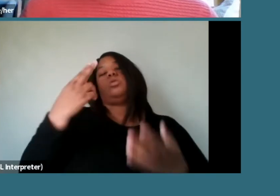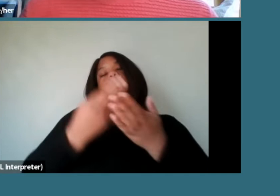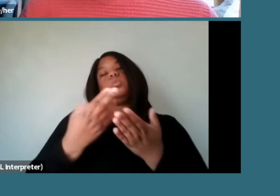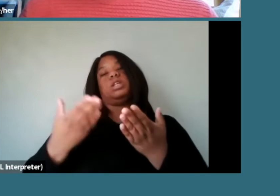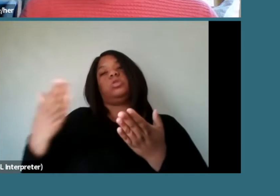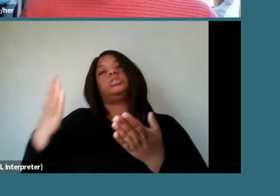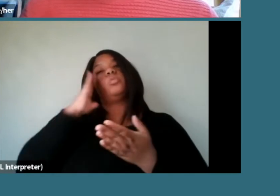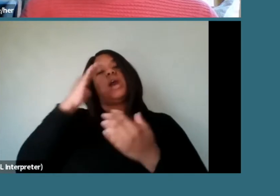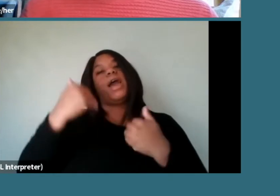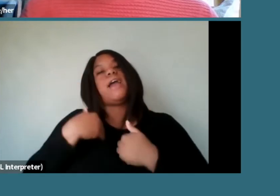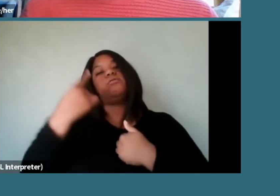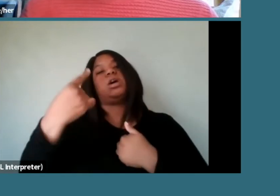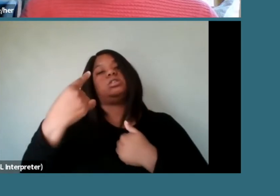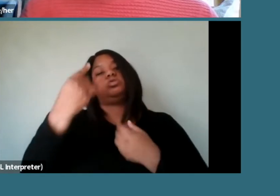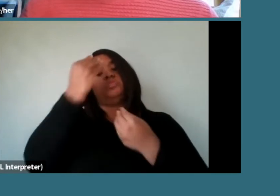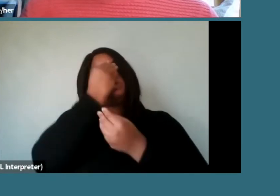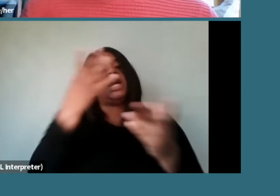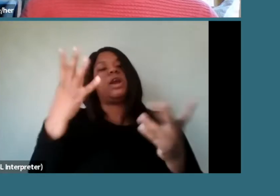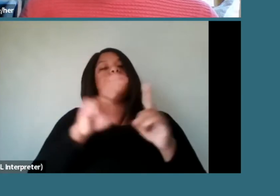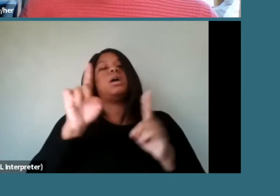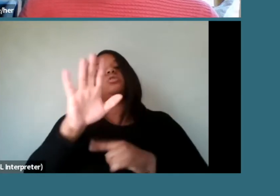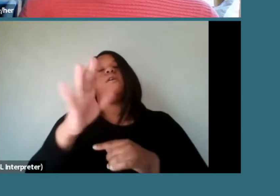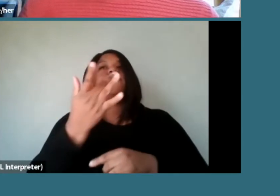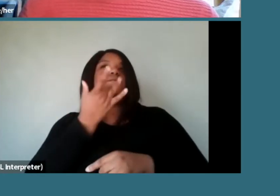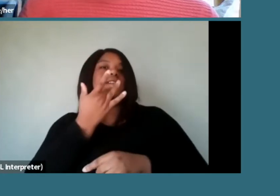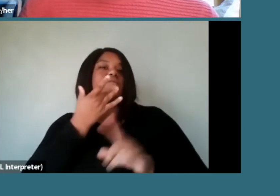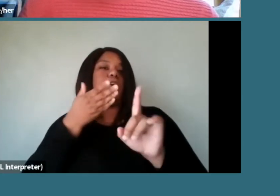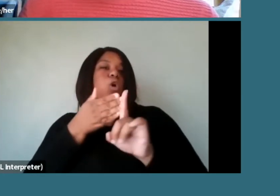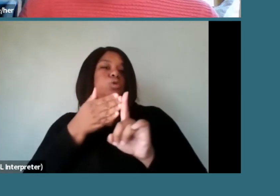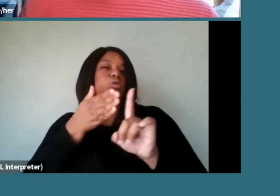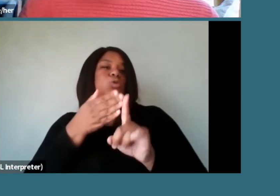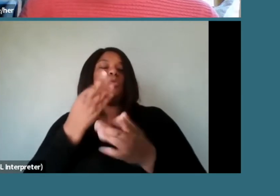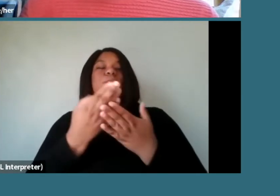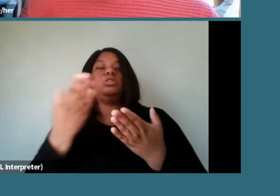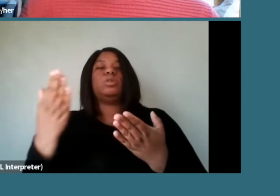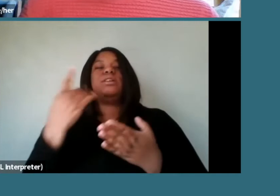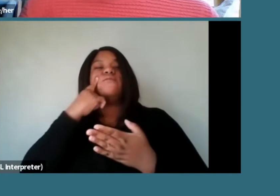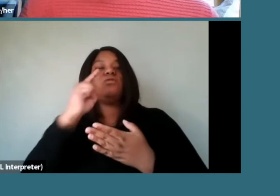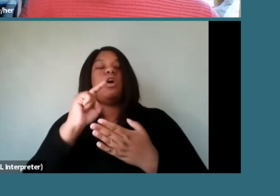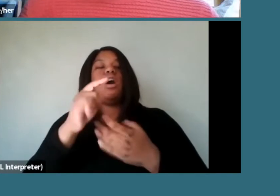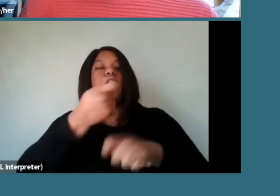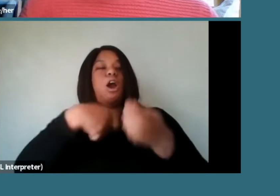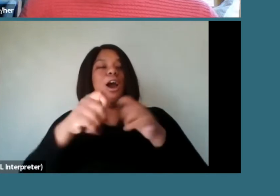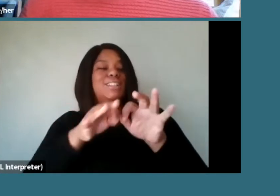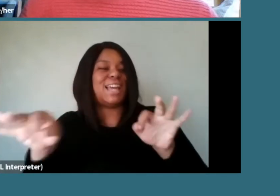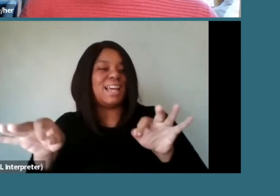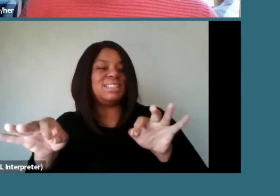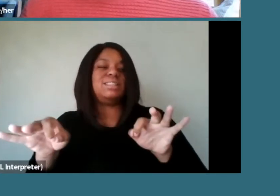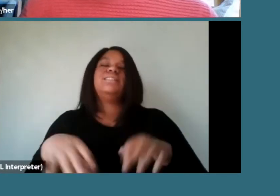But what's your favorite go to resource to send to organizations about alt text? This person mentions the Cooper Hewitt's Guideline,